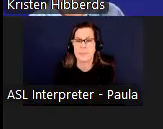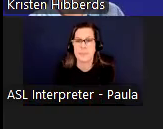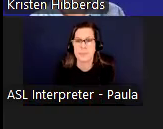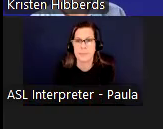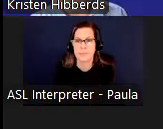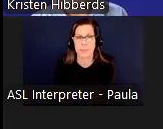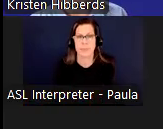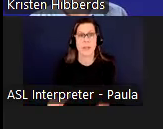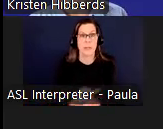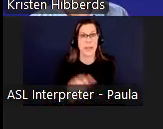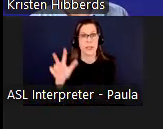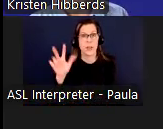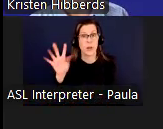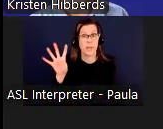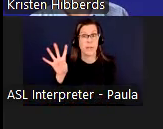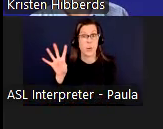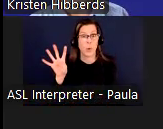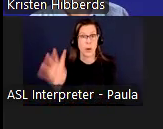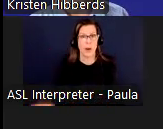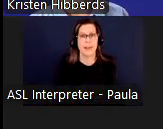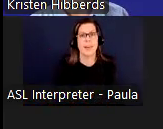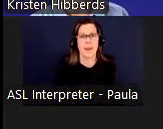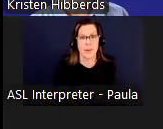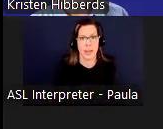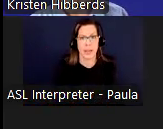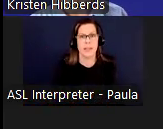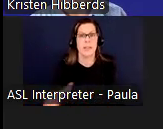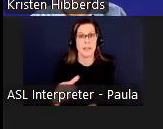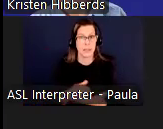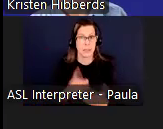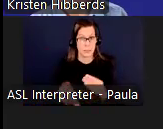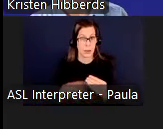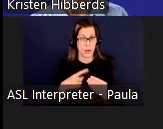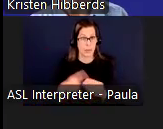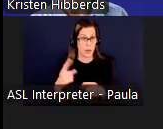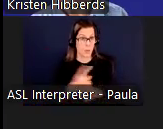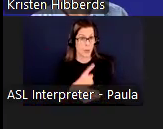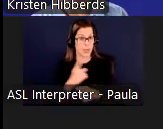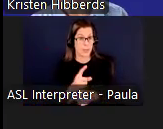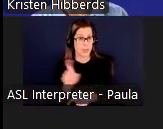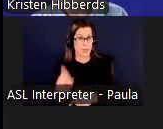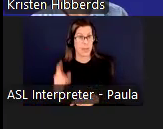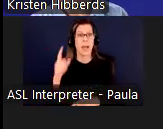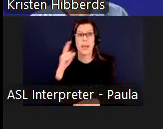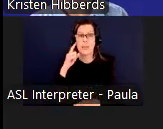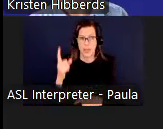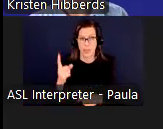That'll help me. OK, so the part about reasonably necessary, I think it might be reasonably necessary. Yeah.